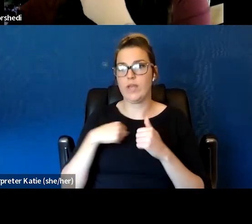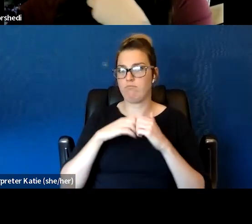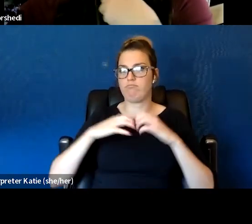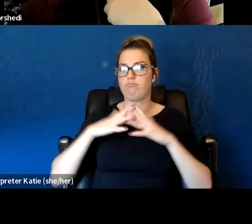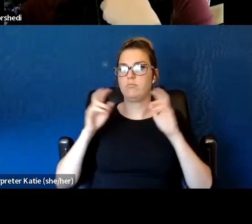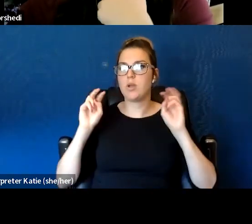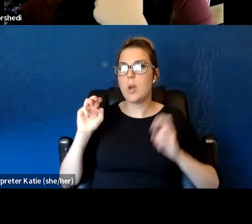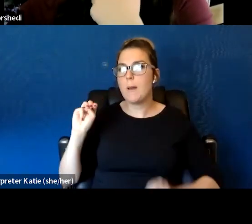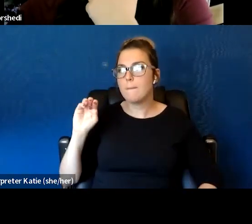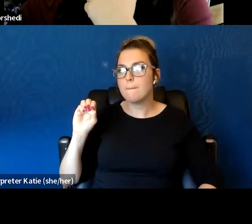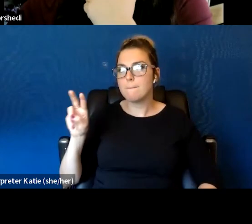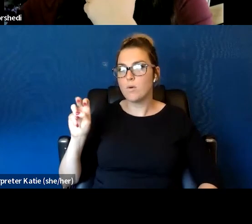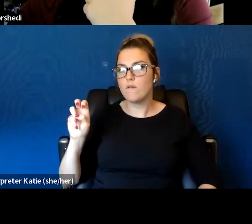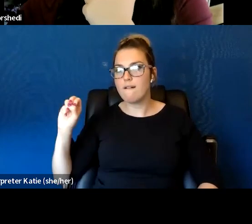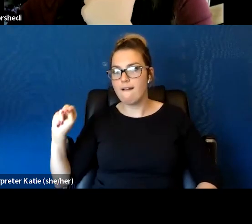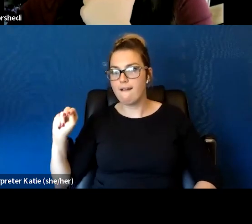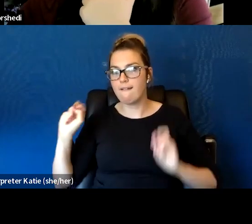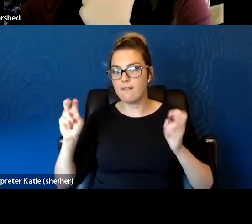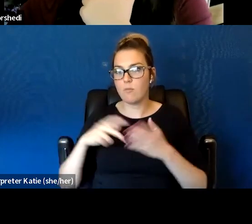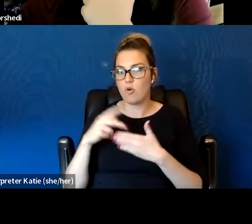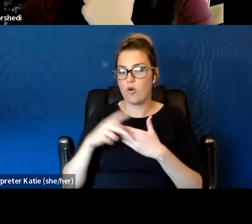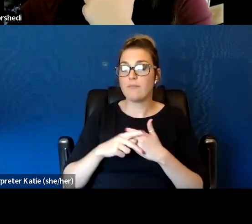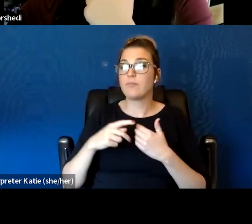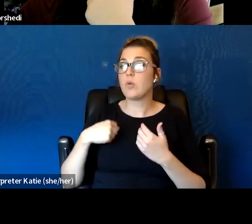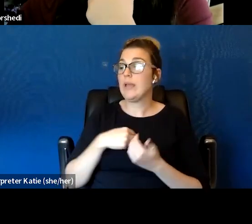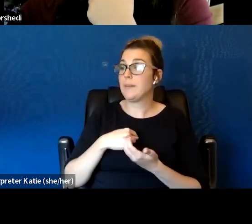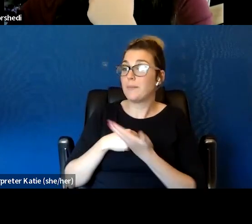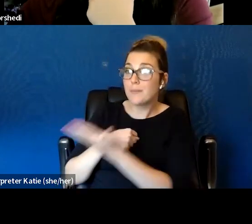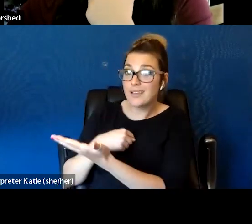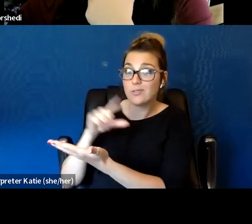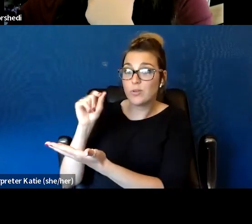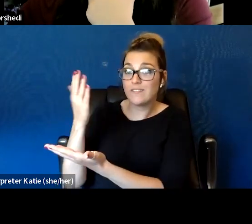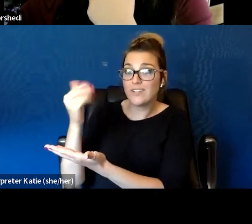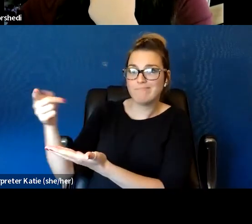didn't end up getting the funding for it. So we've had it kind of as a back burner program,